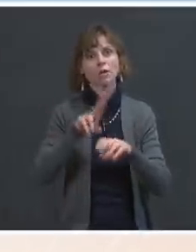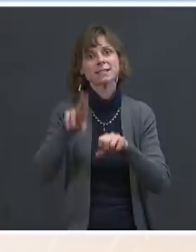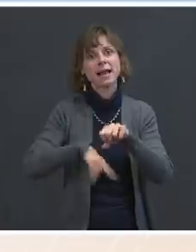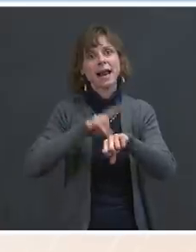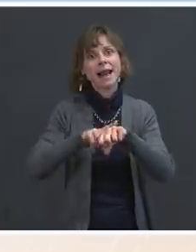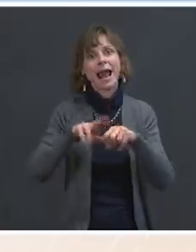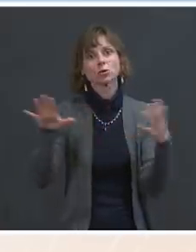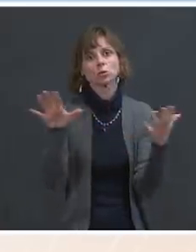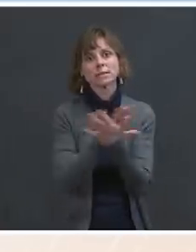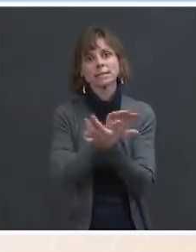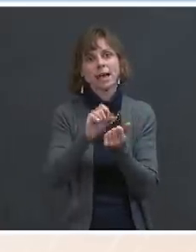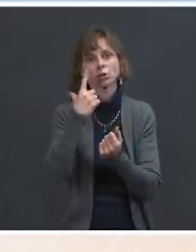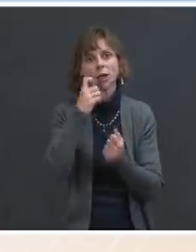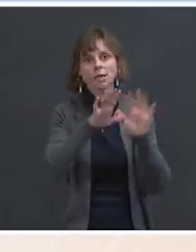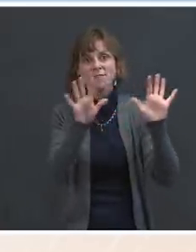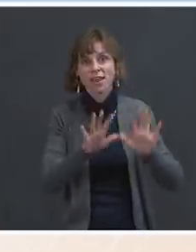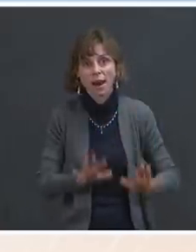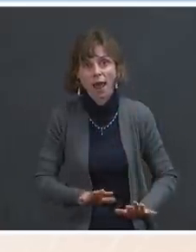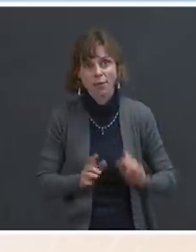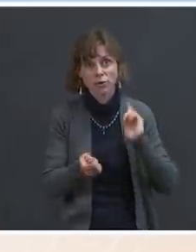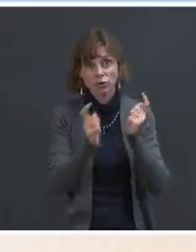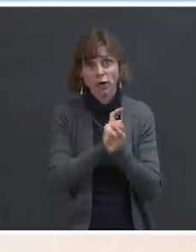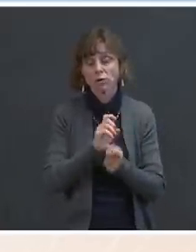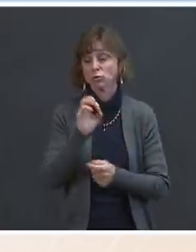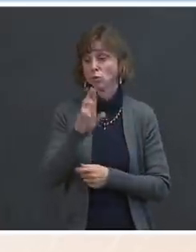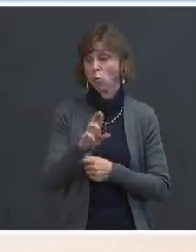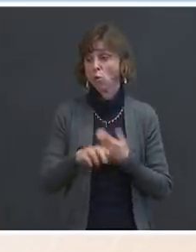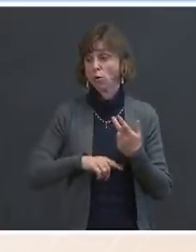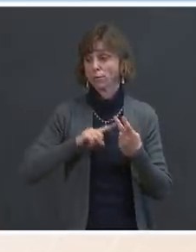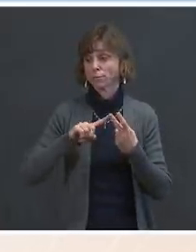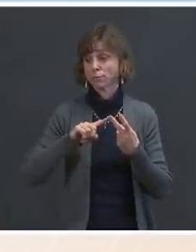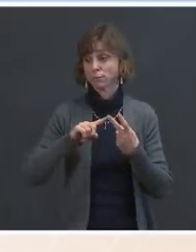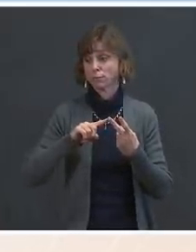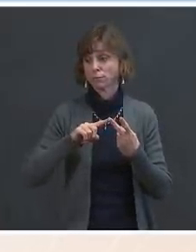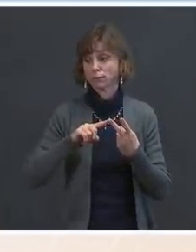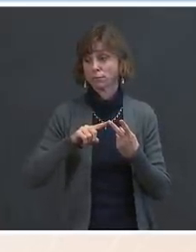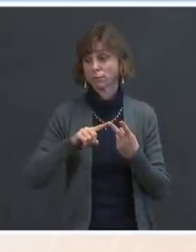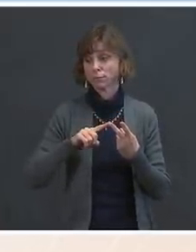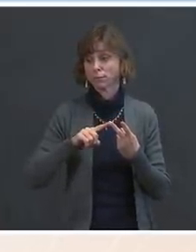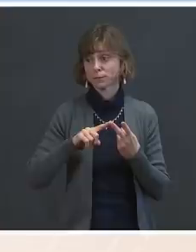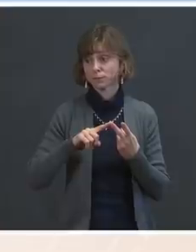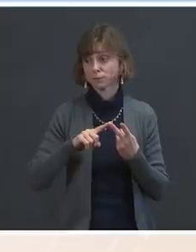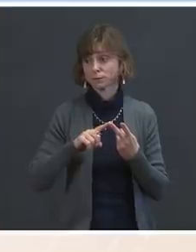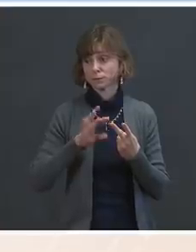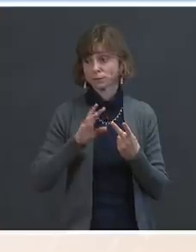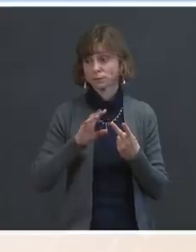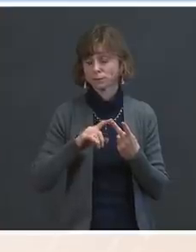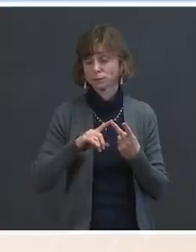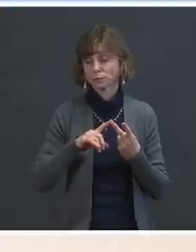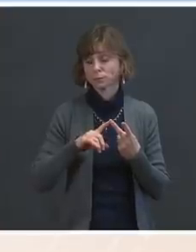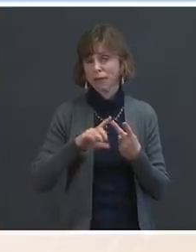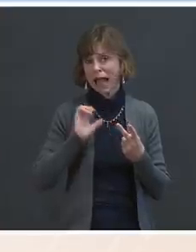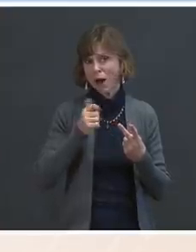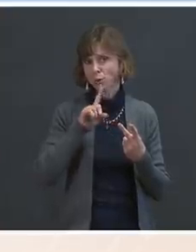or you're looking at ways to ensure that agricultural policy,